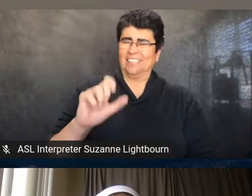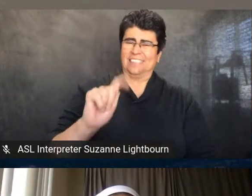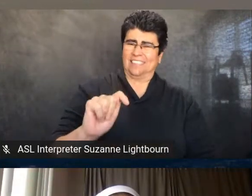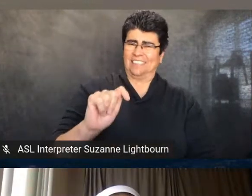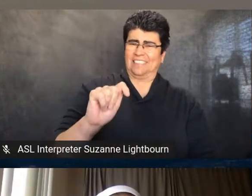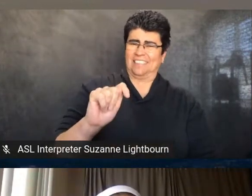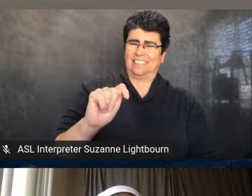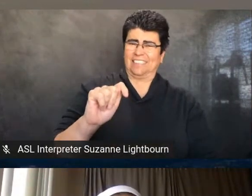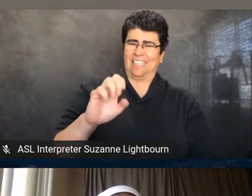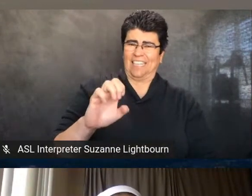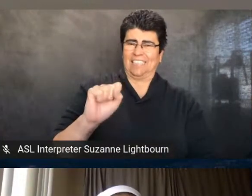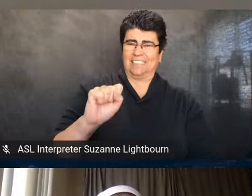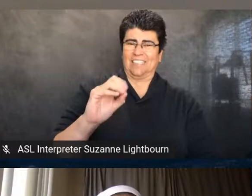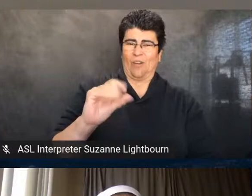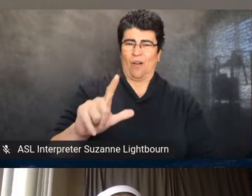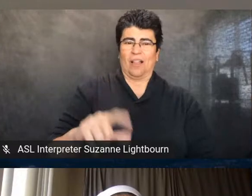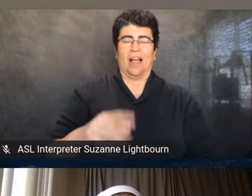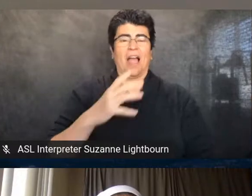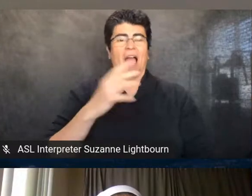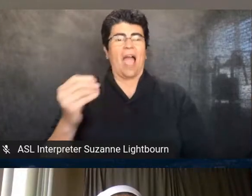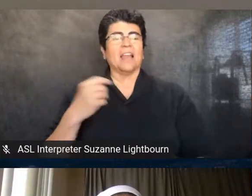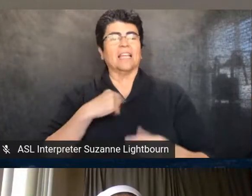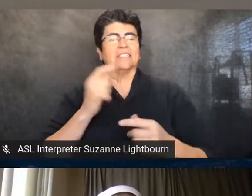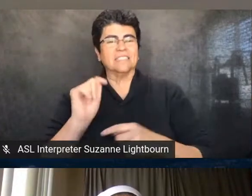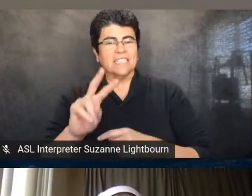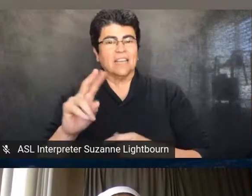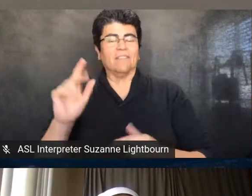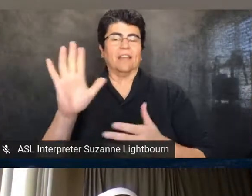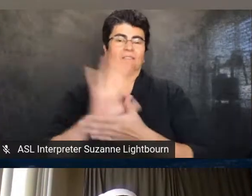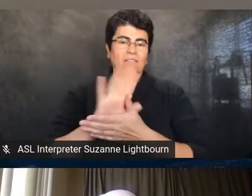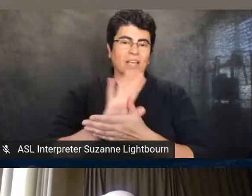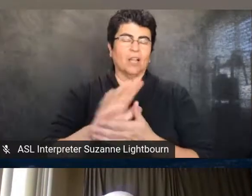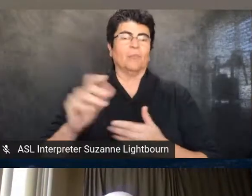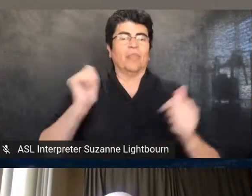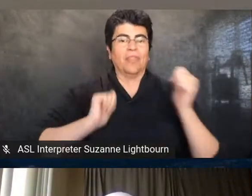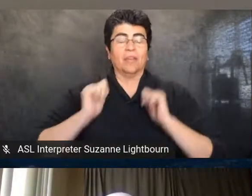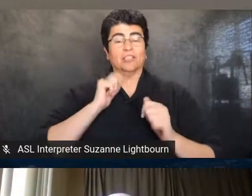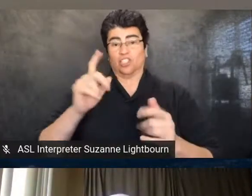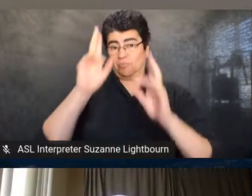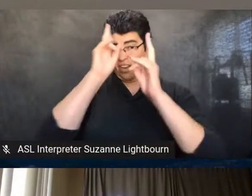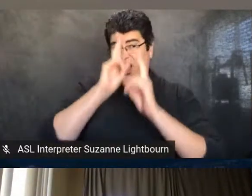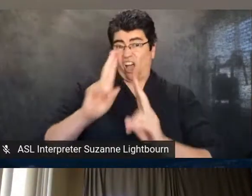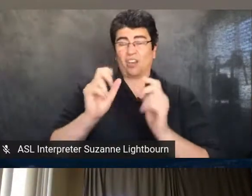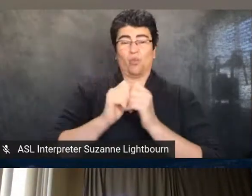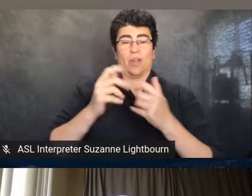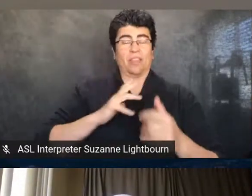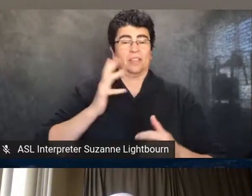and an MFA in TV, Film and Theater. She has been honored with distinguished alumni awards